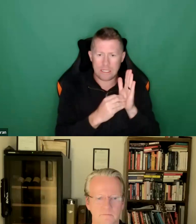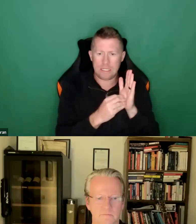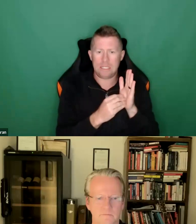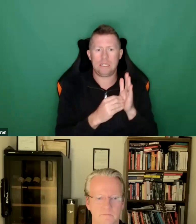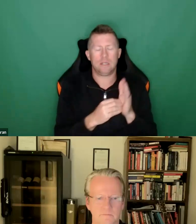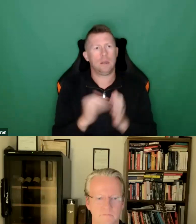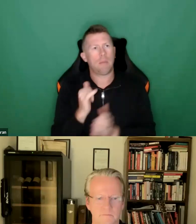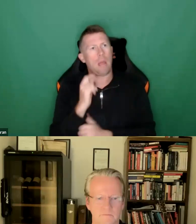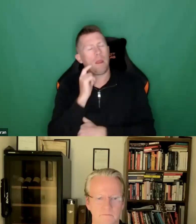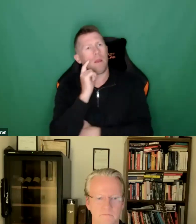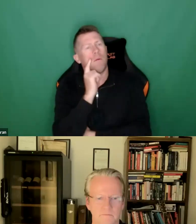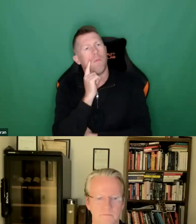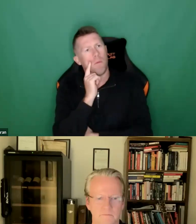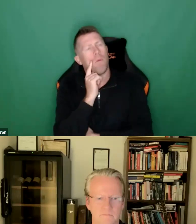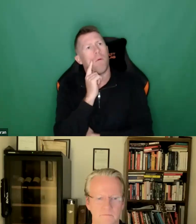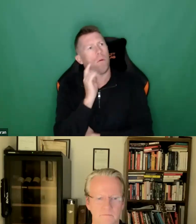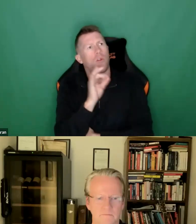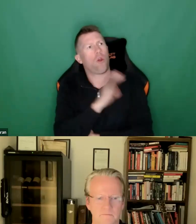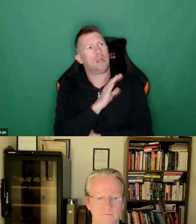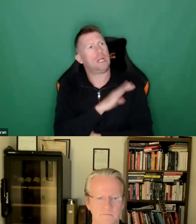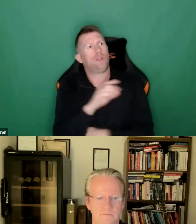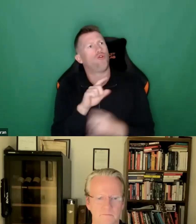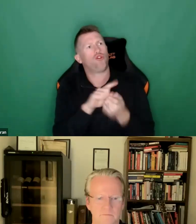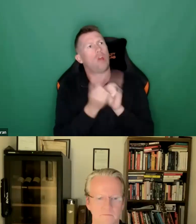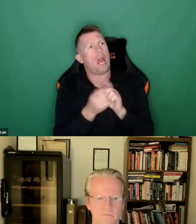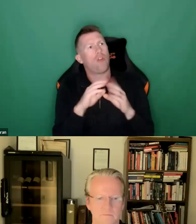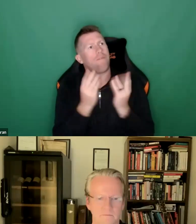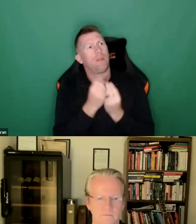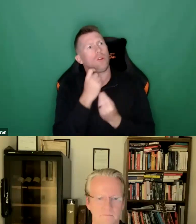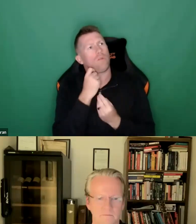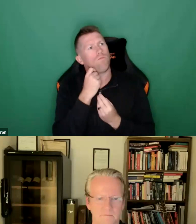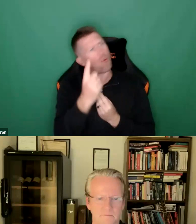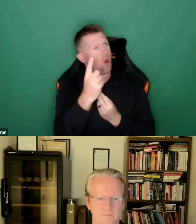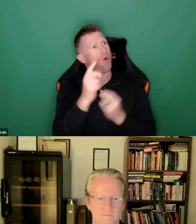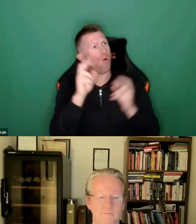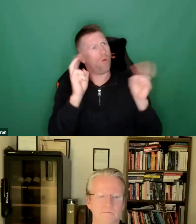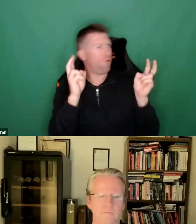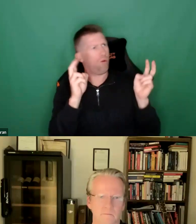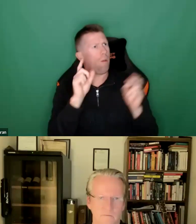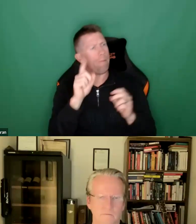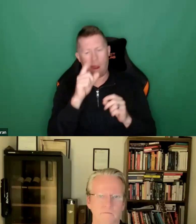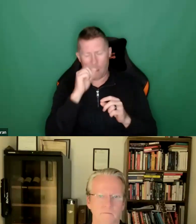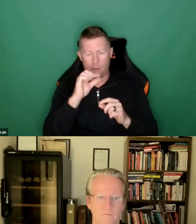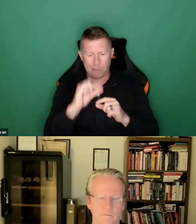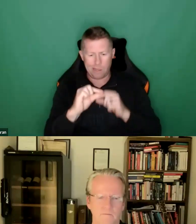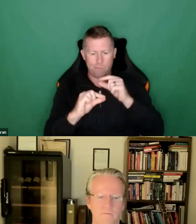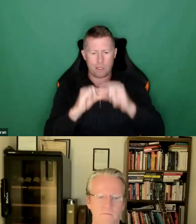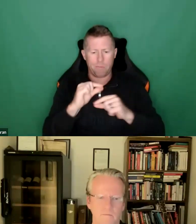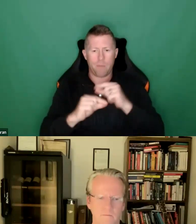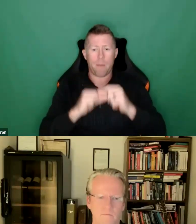innovations you are doing. I would love to create a bit of a movement for innovation. I'm sure there are fantastic education